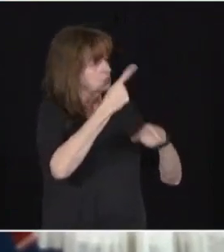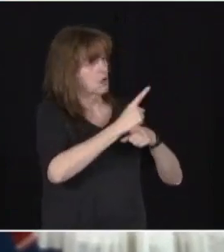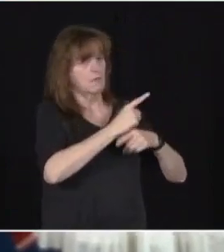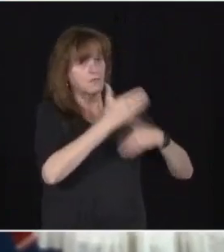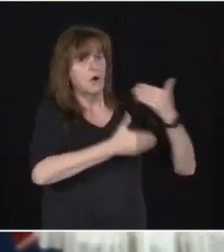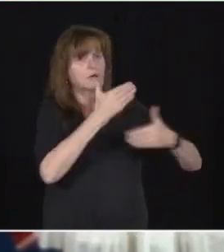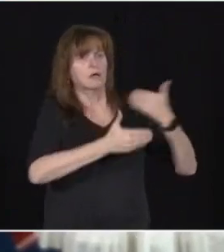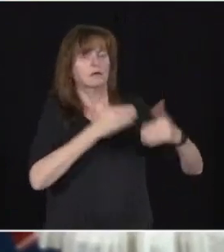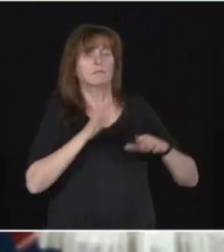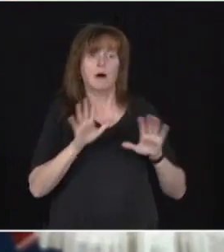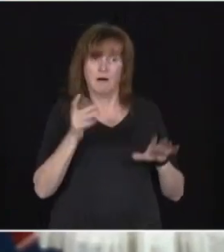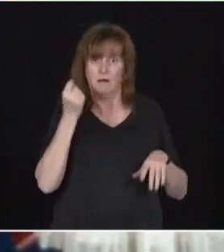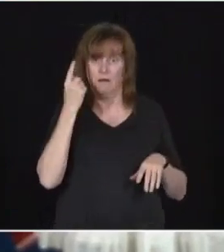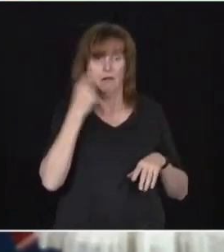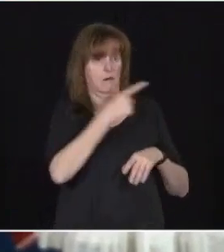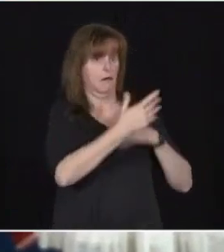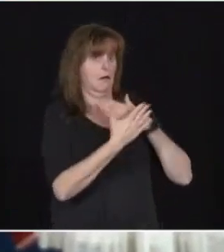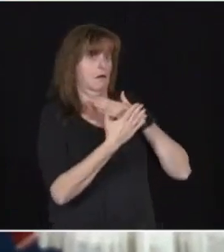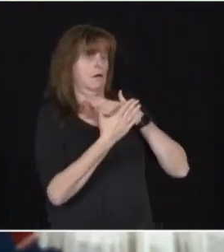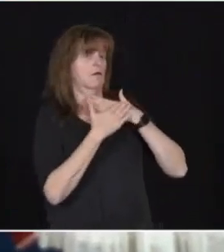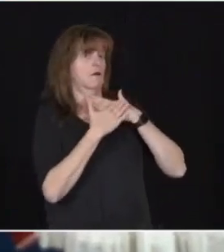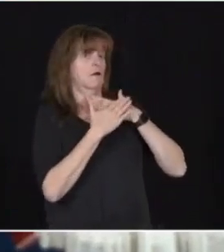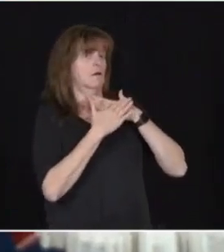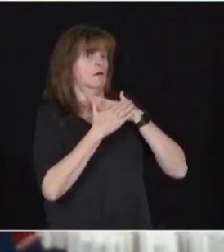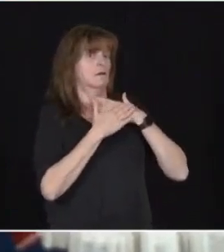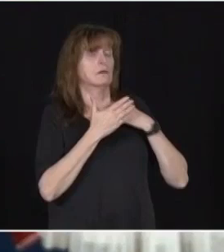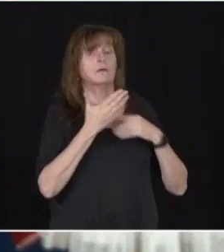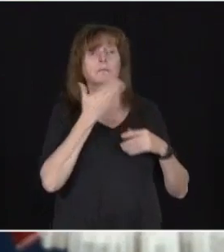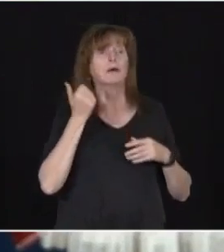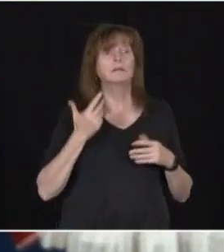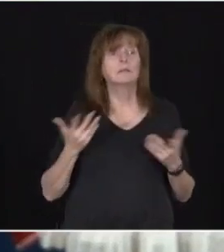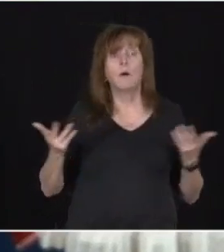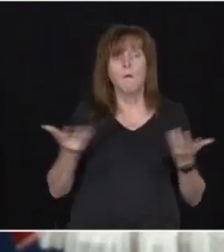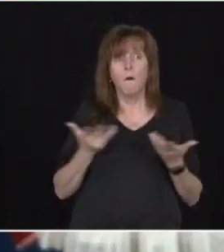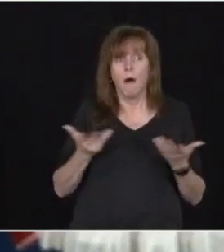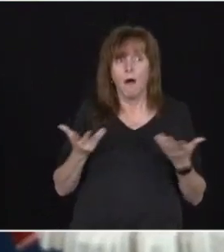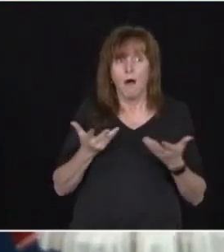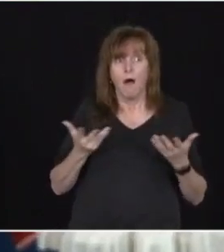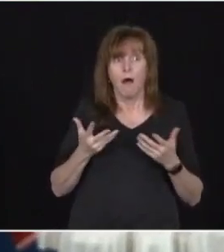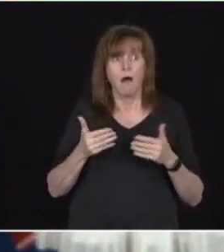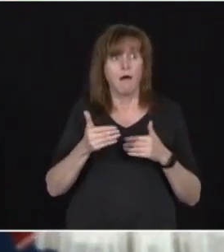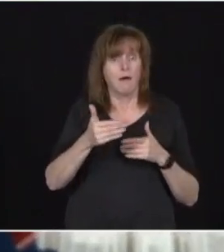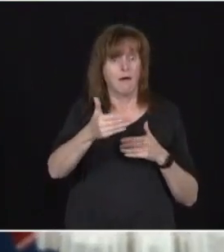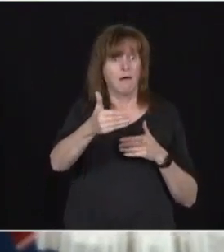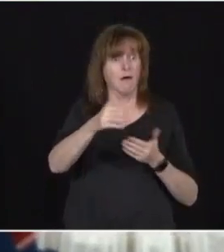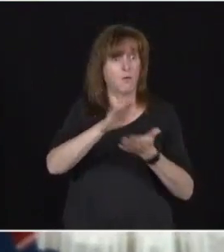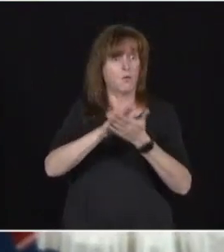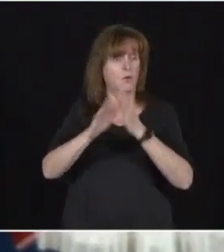medical leaders in Ontario telling us that it's the right step forward. What they have also told us is that we need to